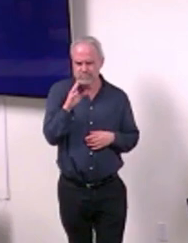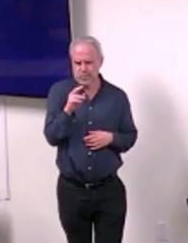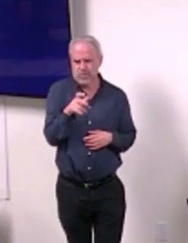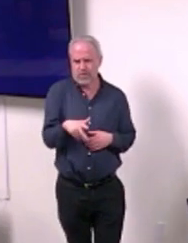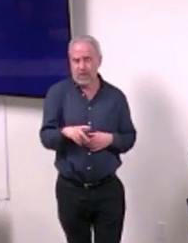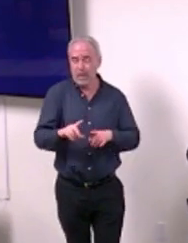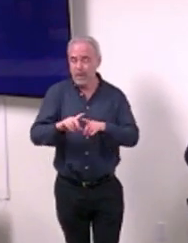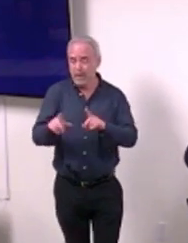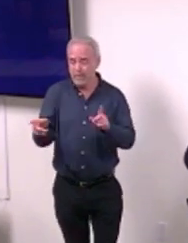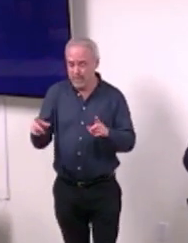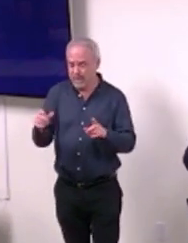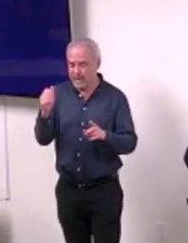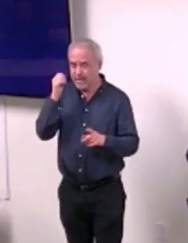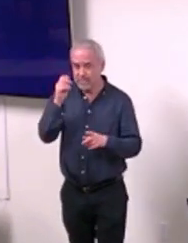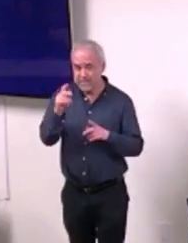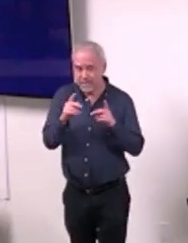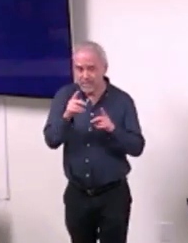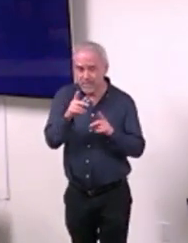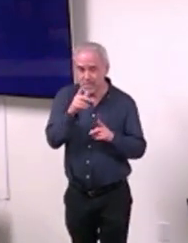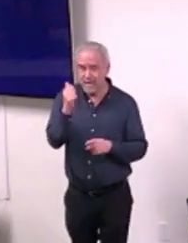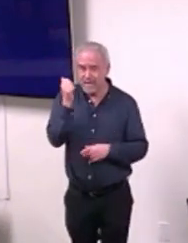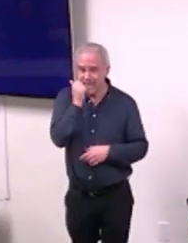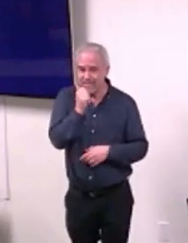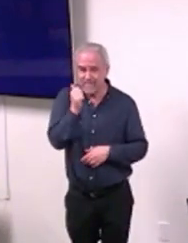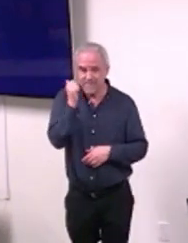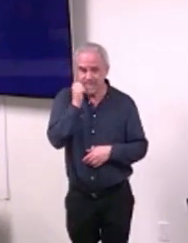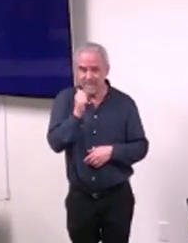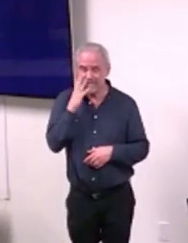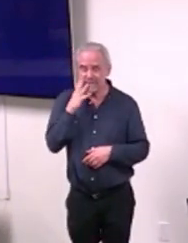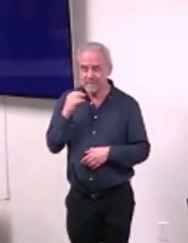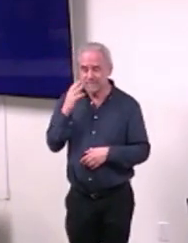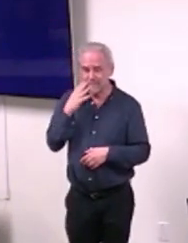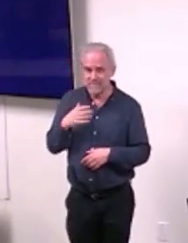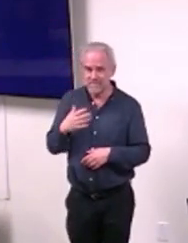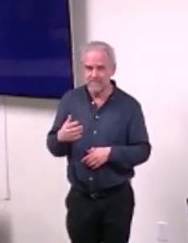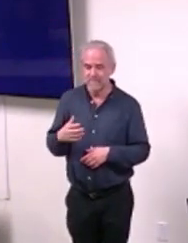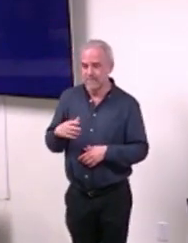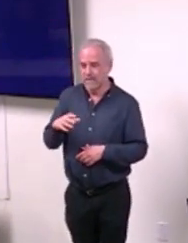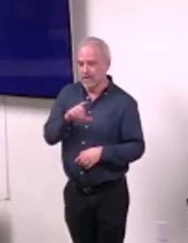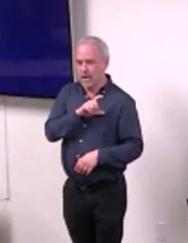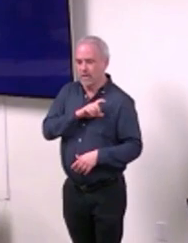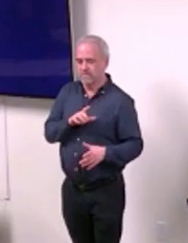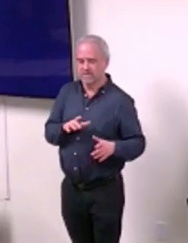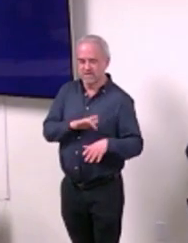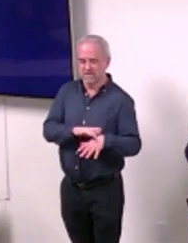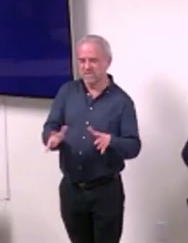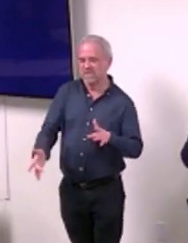to their own apartment being frisked and touched by cops all the time. It's the, you know the fact